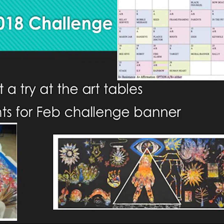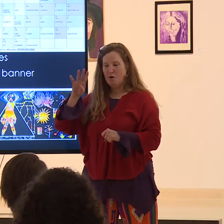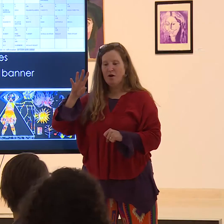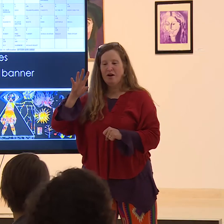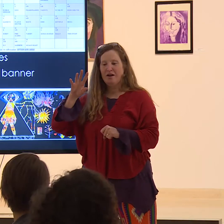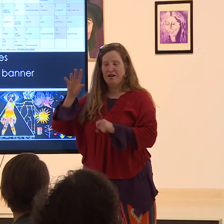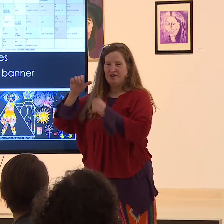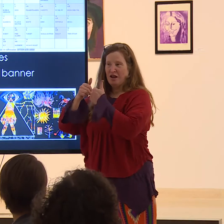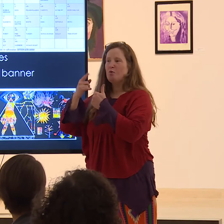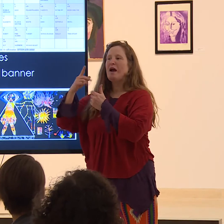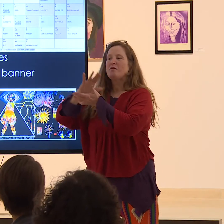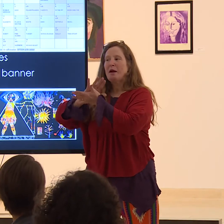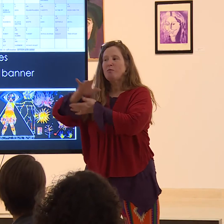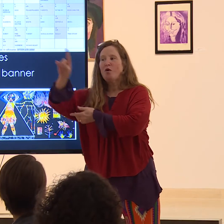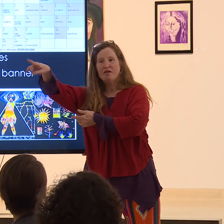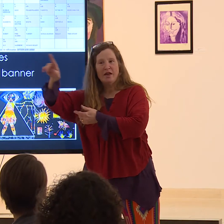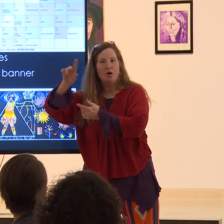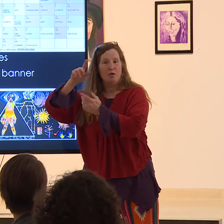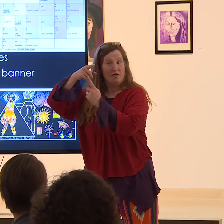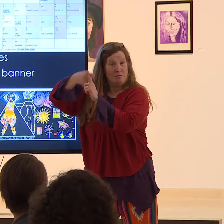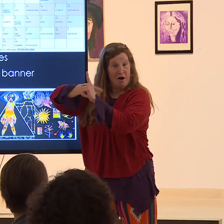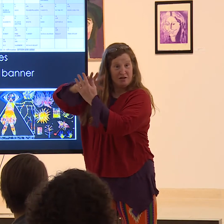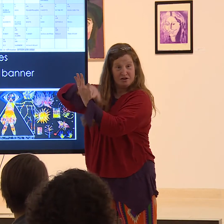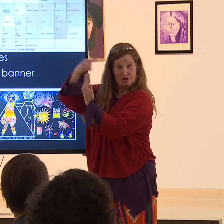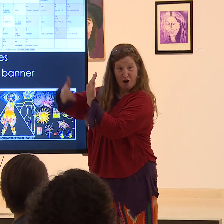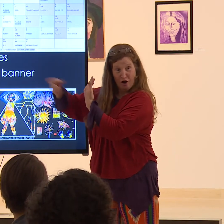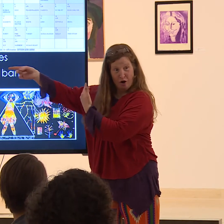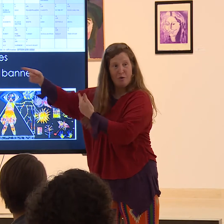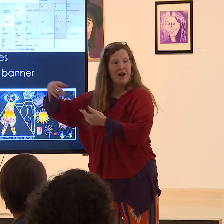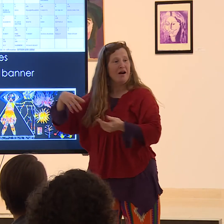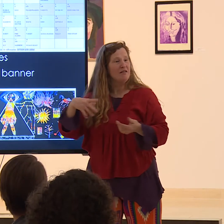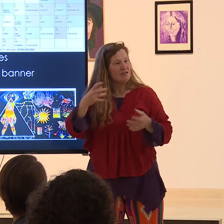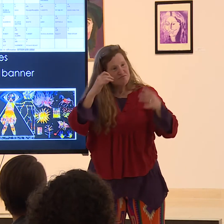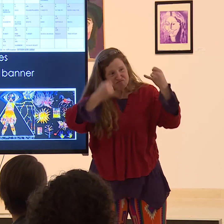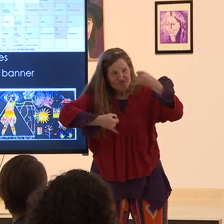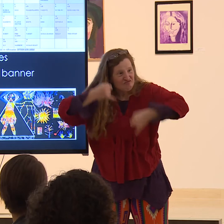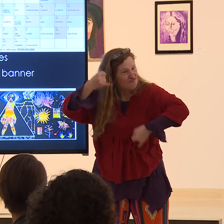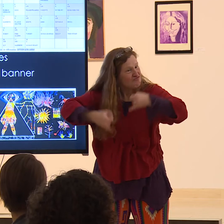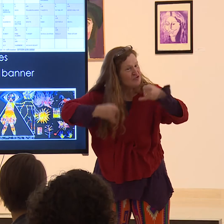So the February Challenge, we have papers over there with the full calendar, all the different motifs.